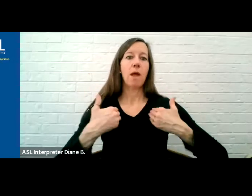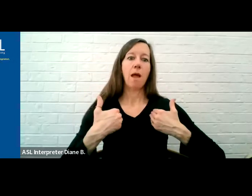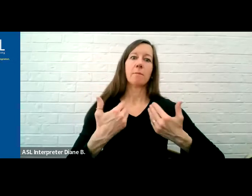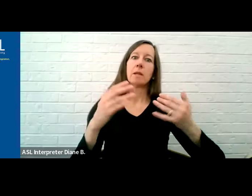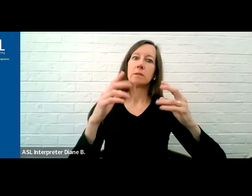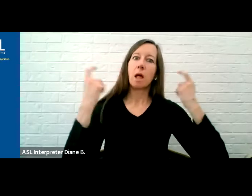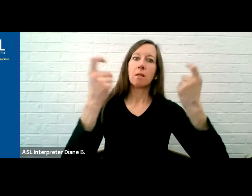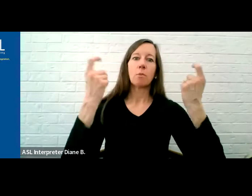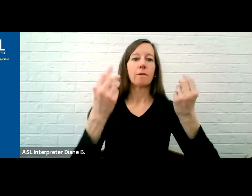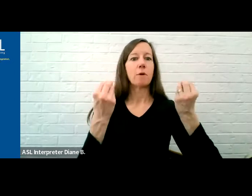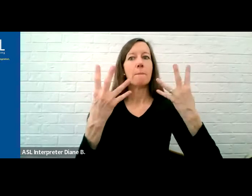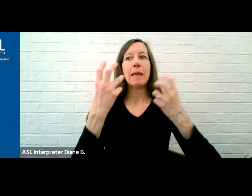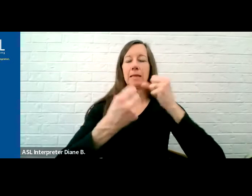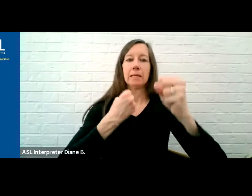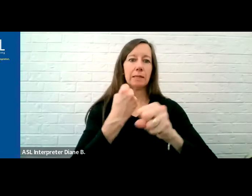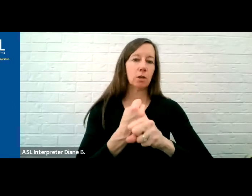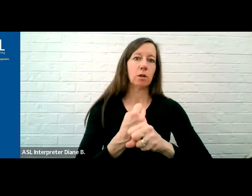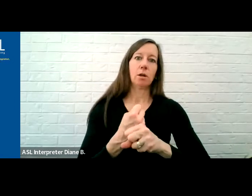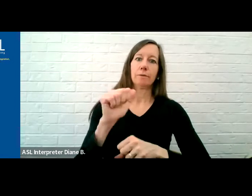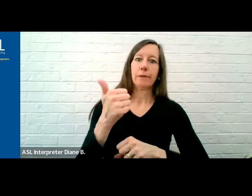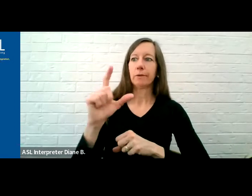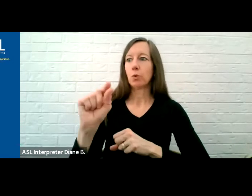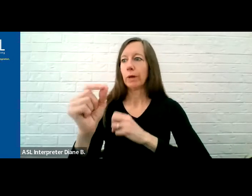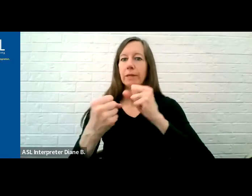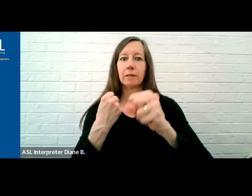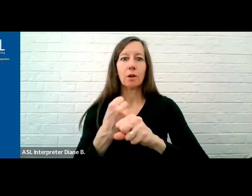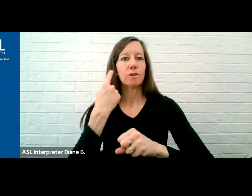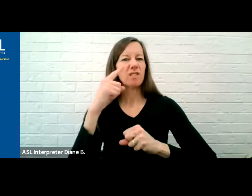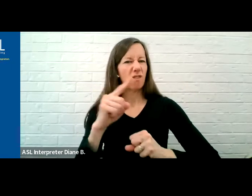Yet, despite that progress, many barriers still exist for people